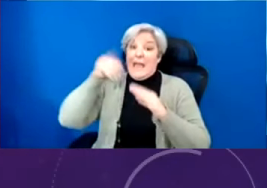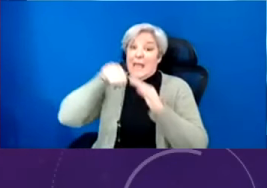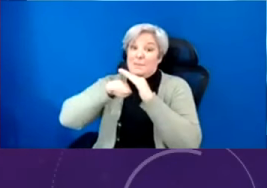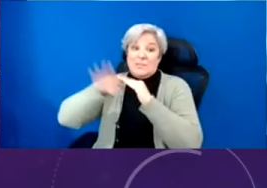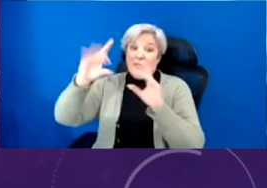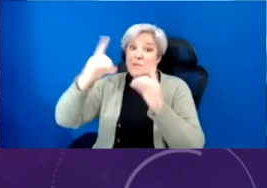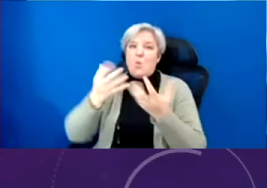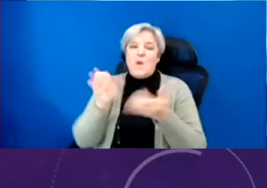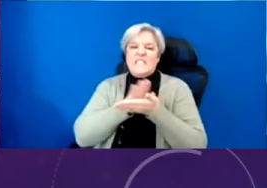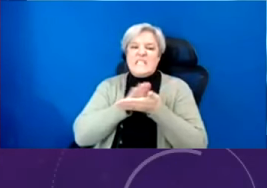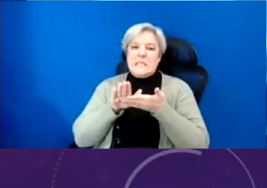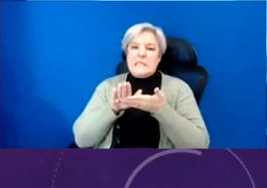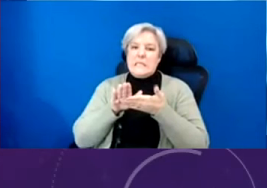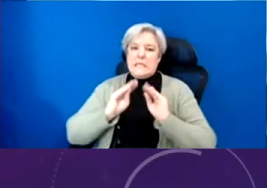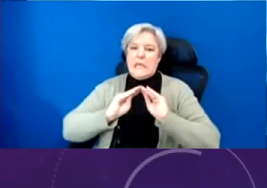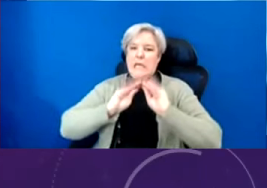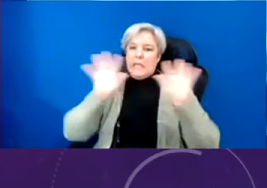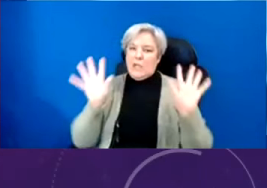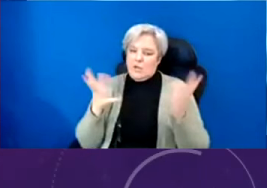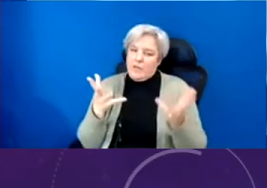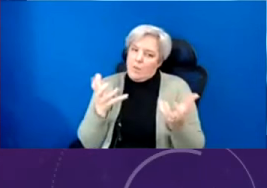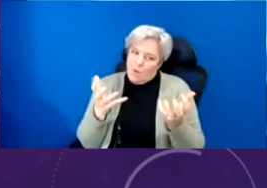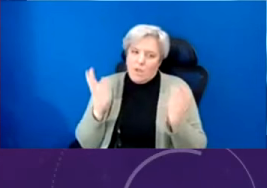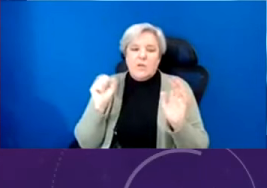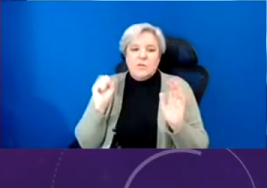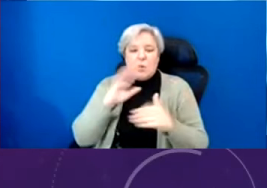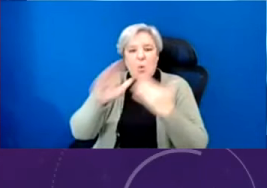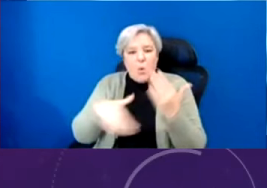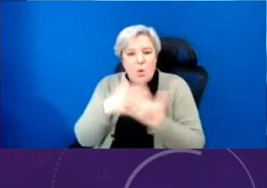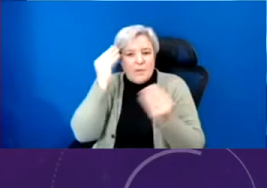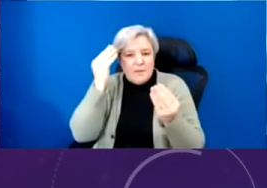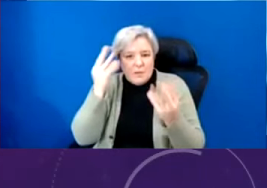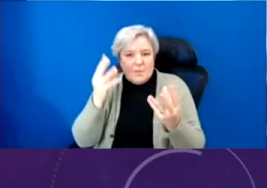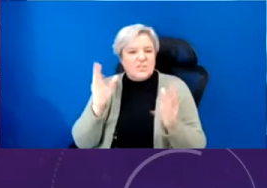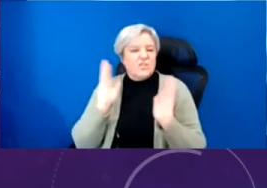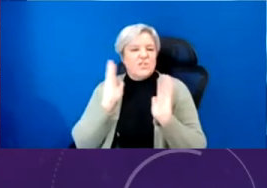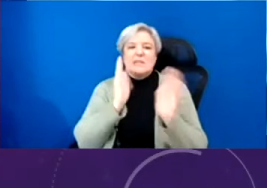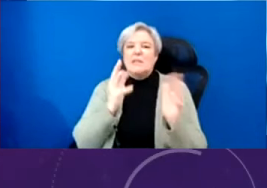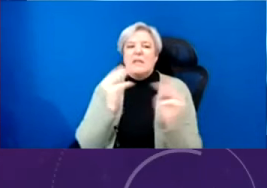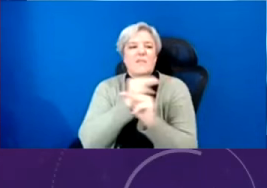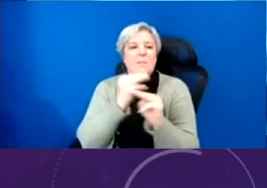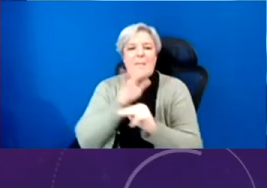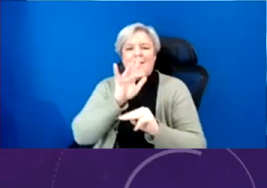In this example, they take out all the other information and just leave the math. Dash 2A dash.